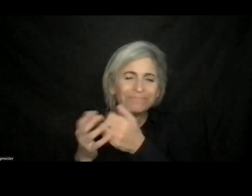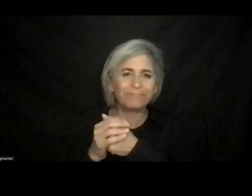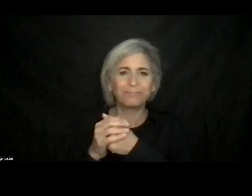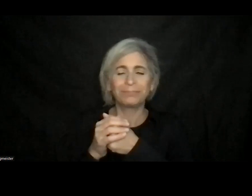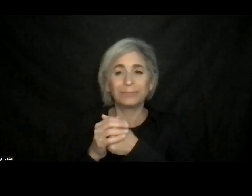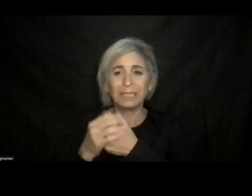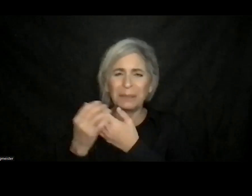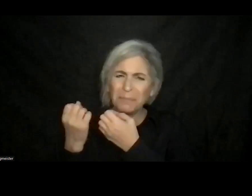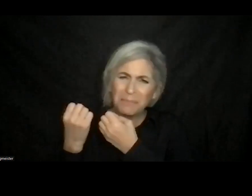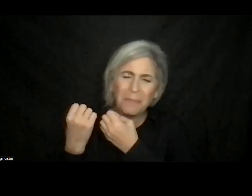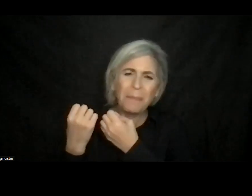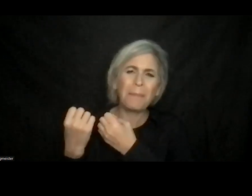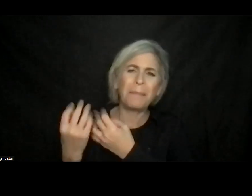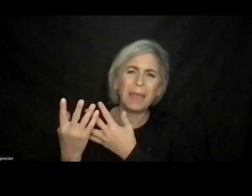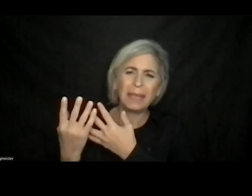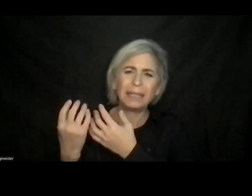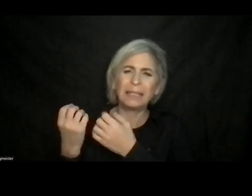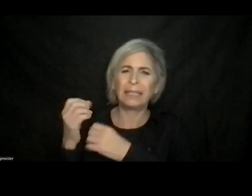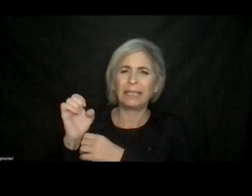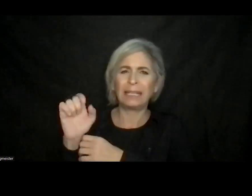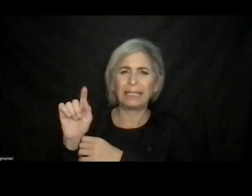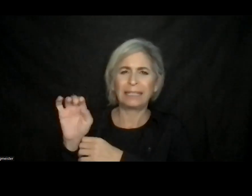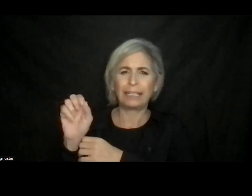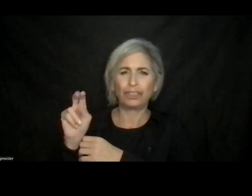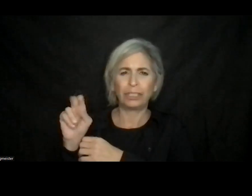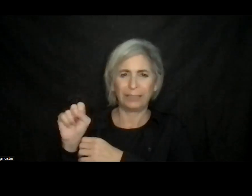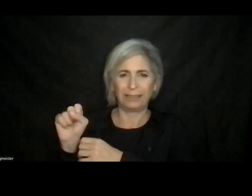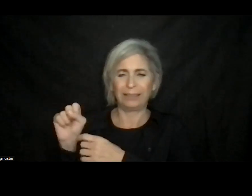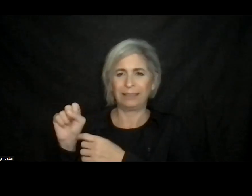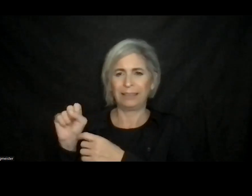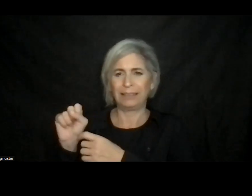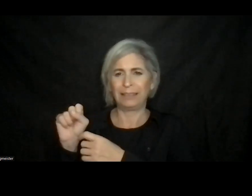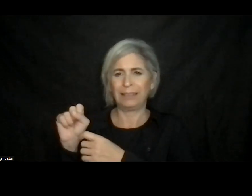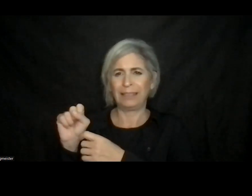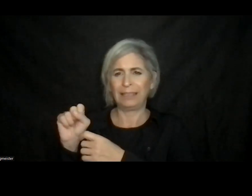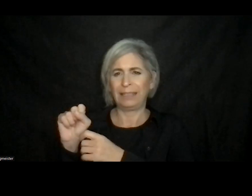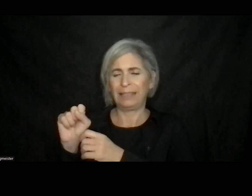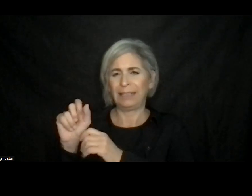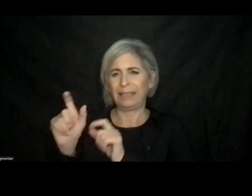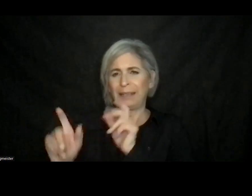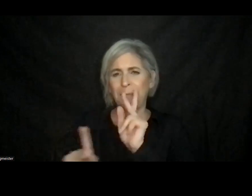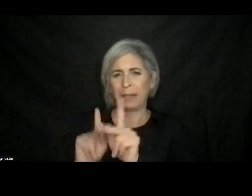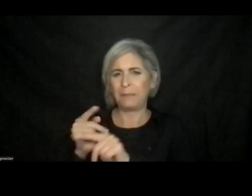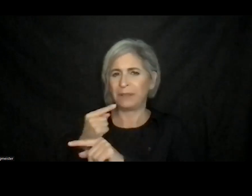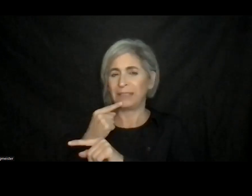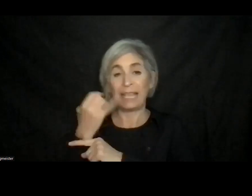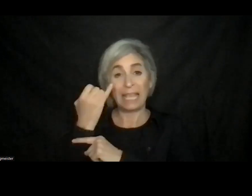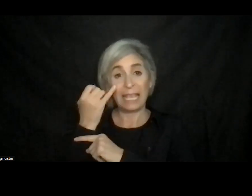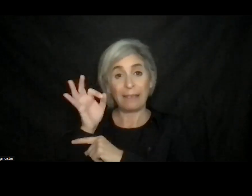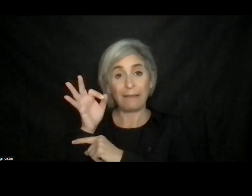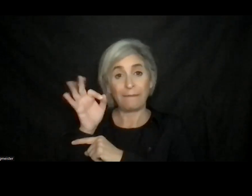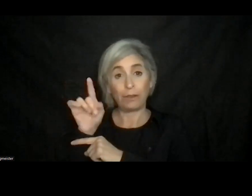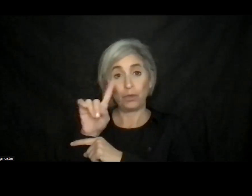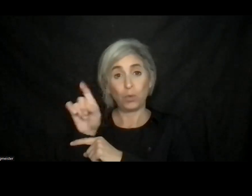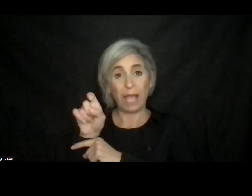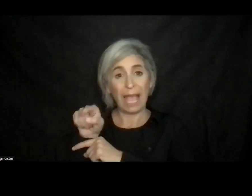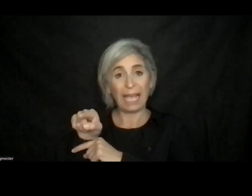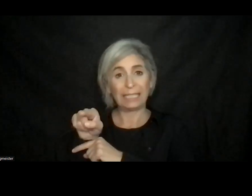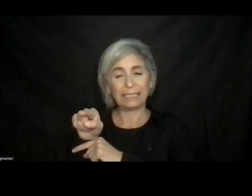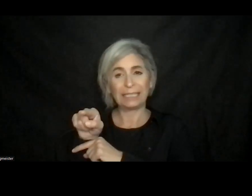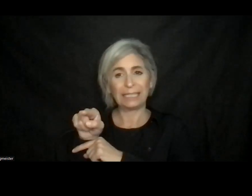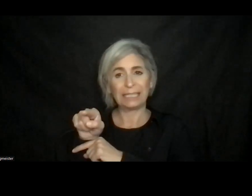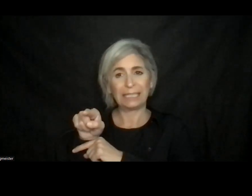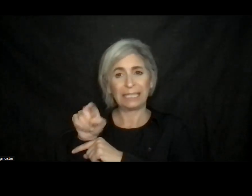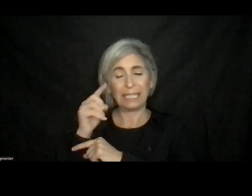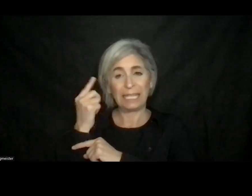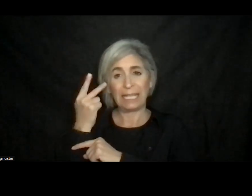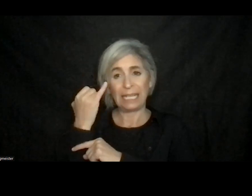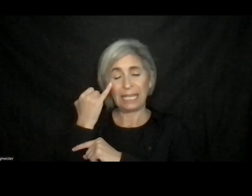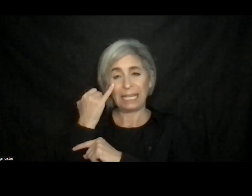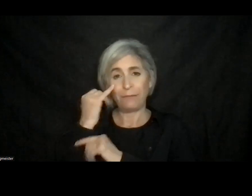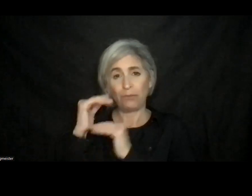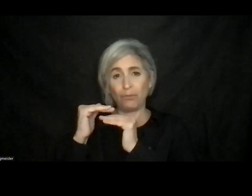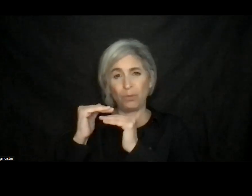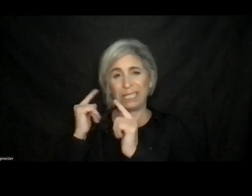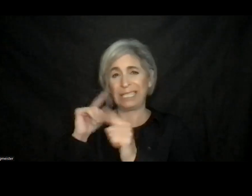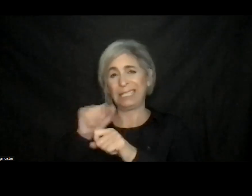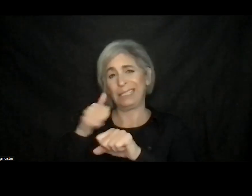many administrations, people say if you if you ask if you mark a very high level, maybe the